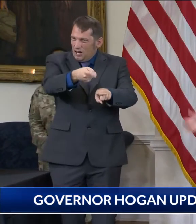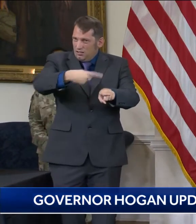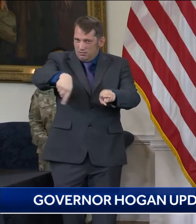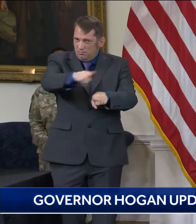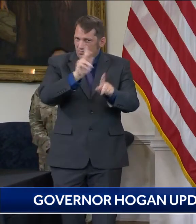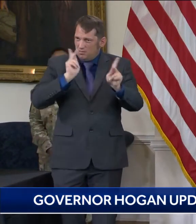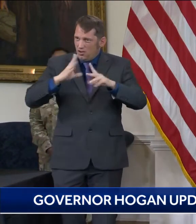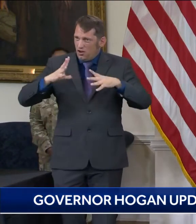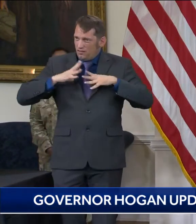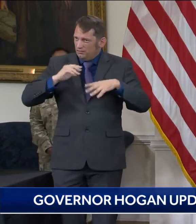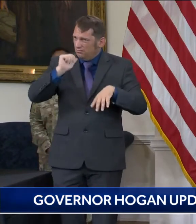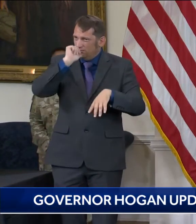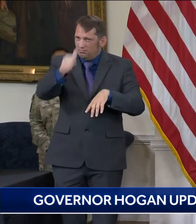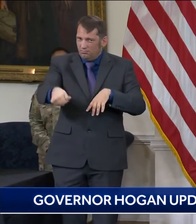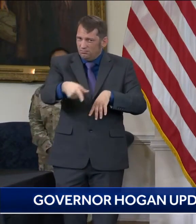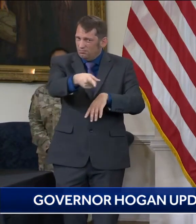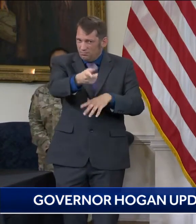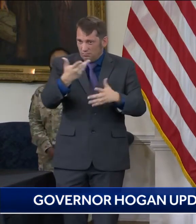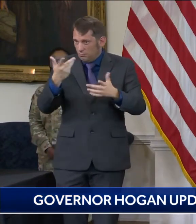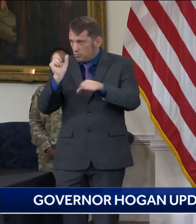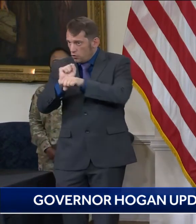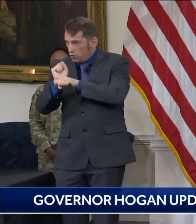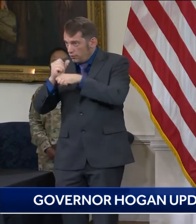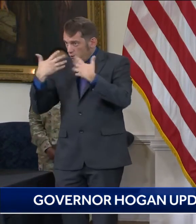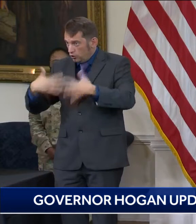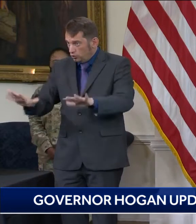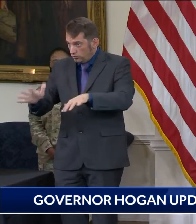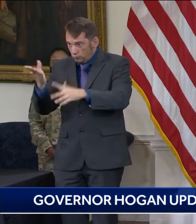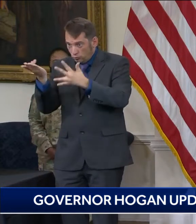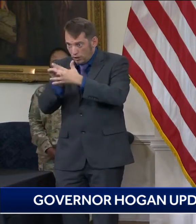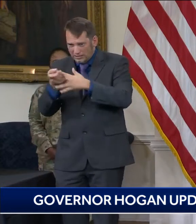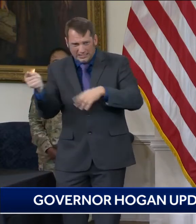FACILITY SO NO ONE HAD TO TAKE OFF WORK IN THEIR OWN FACILITY